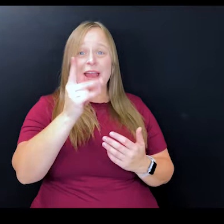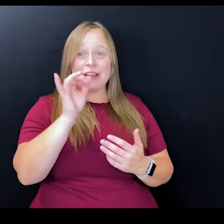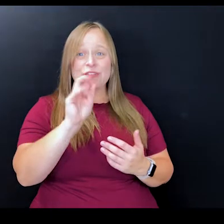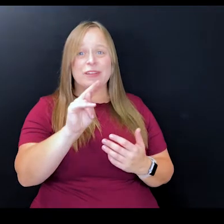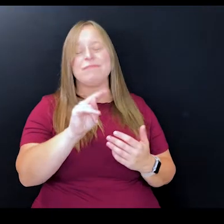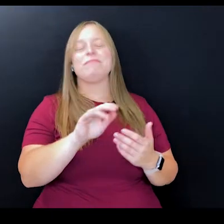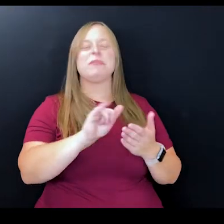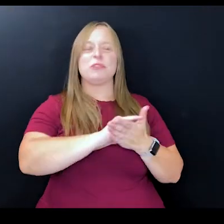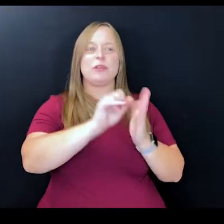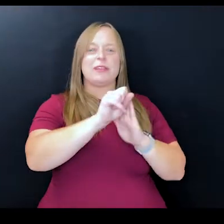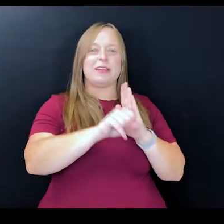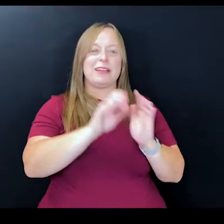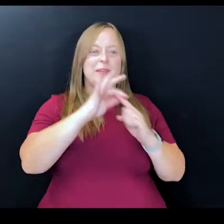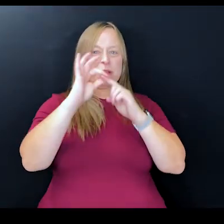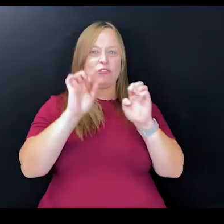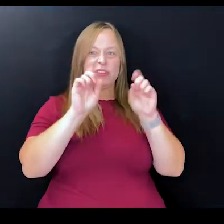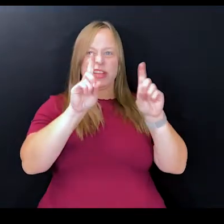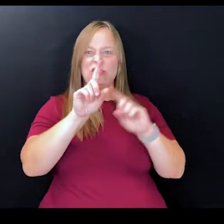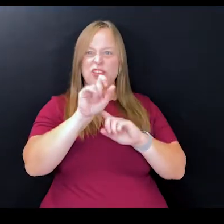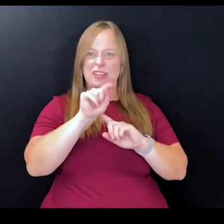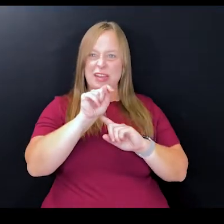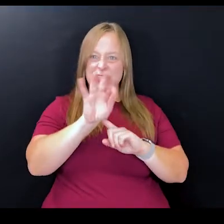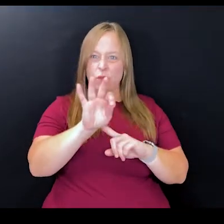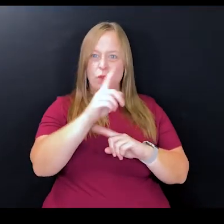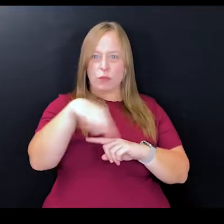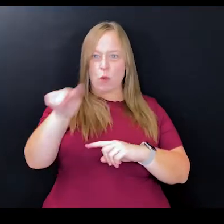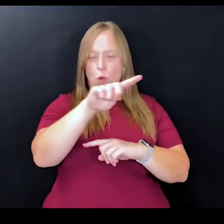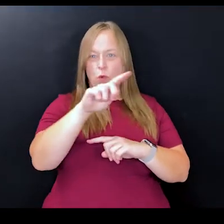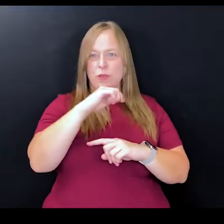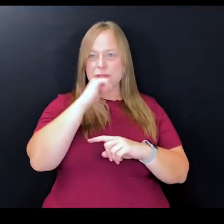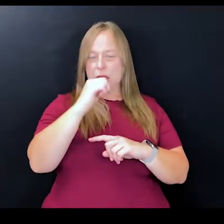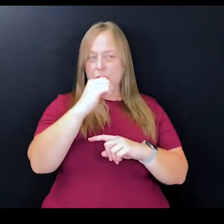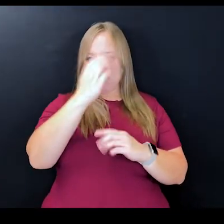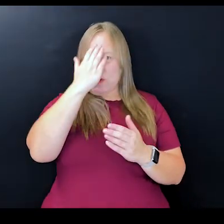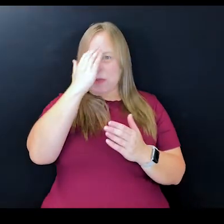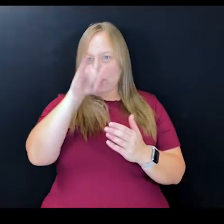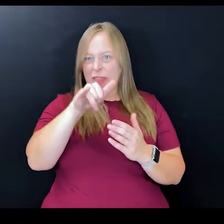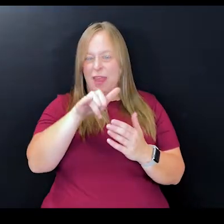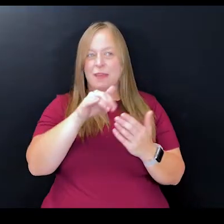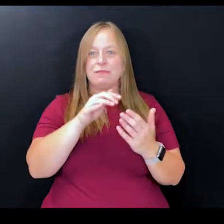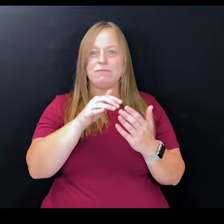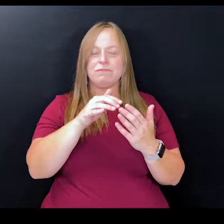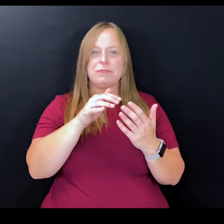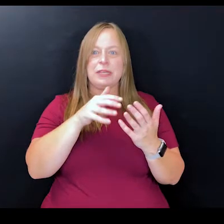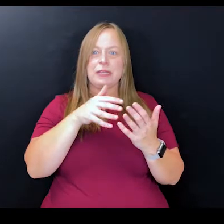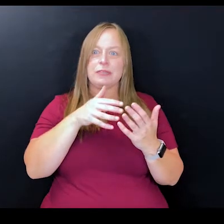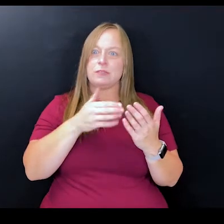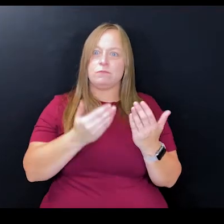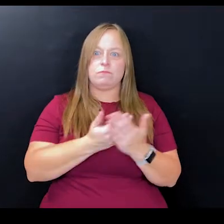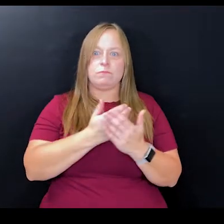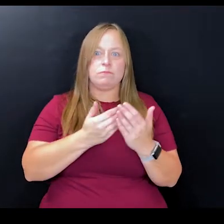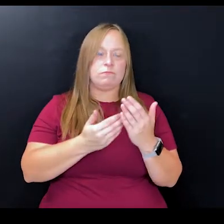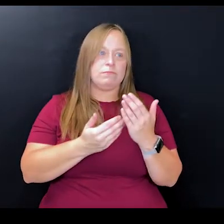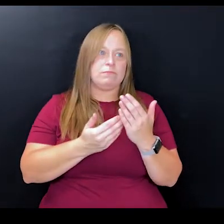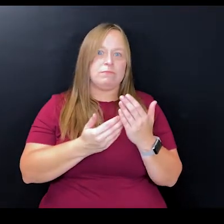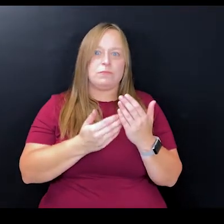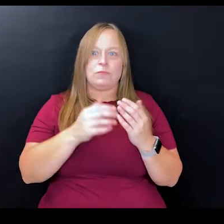The New York State Special Education Task Force, just for those who aren't familiar with it, is a grassroots organization that started